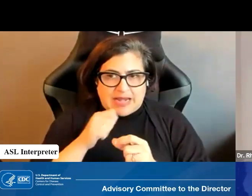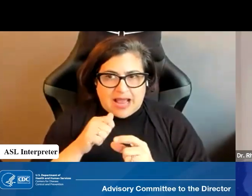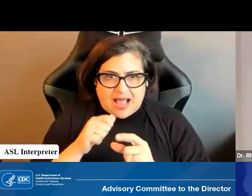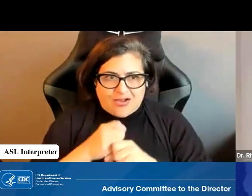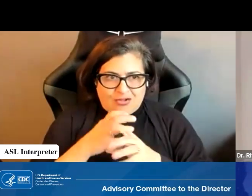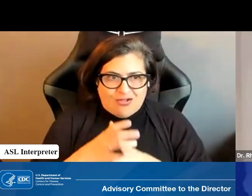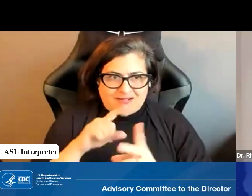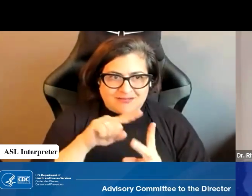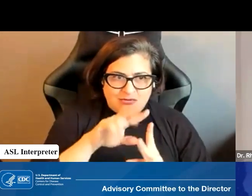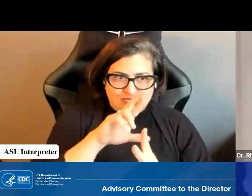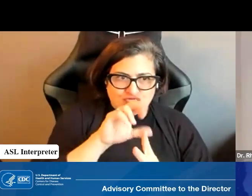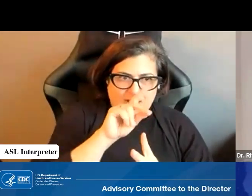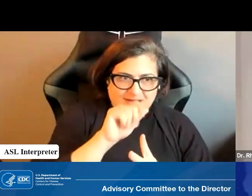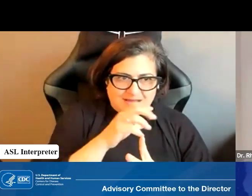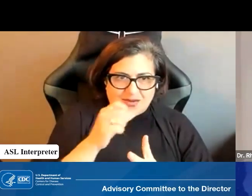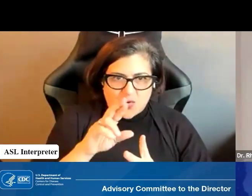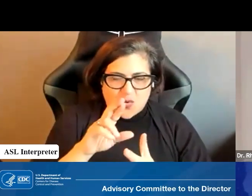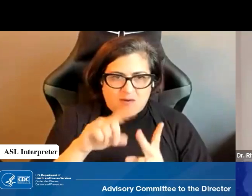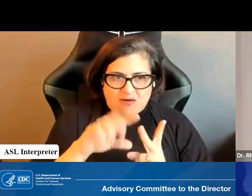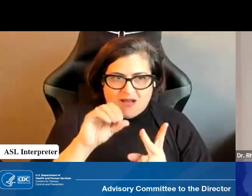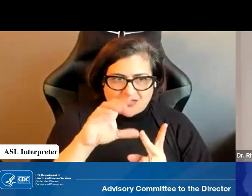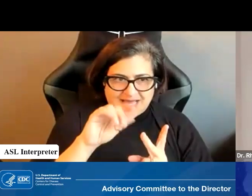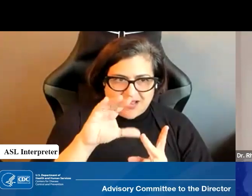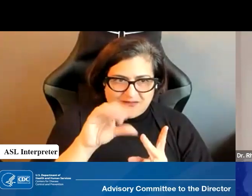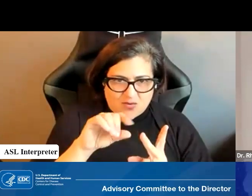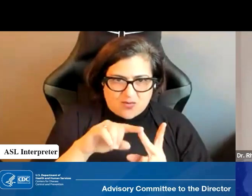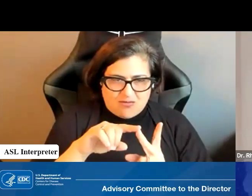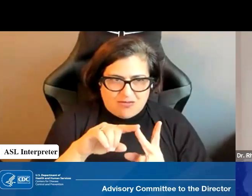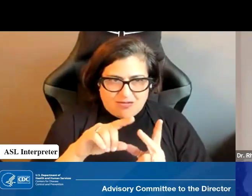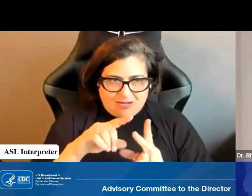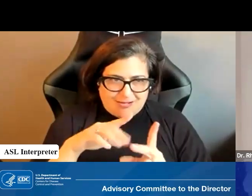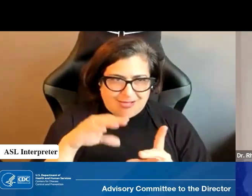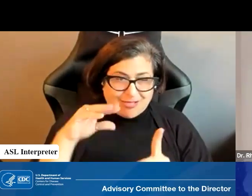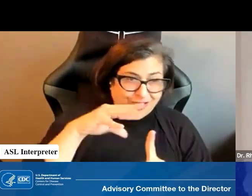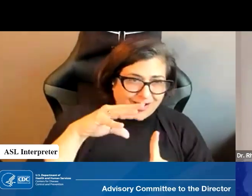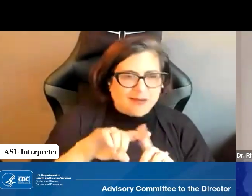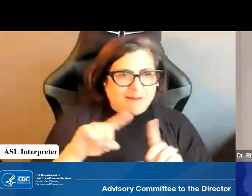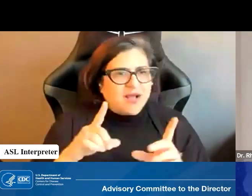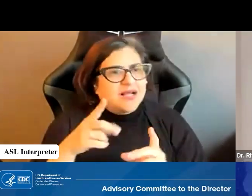ask if either of you had any additional comments or questions or suggestions before opening it up to the other ACD members.